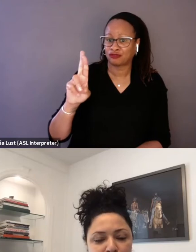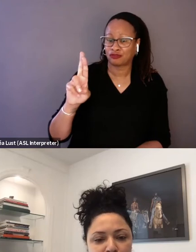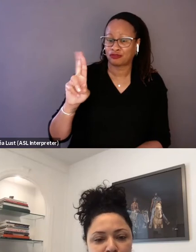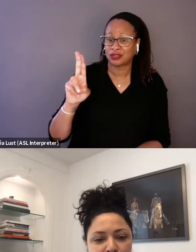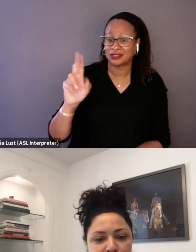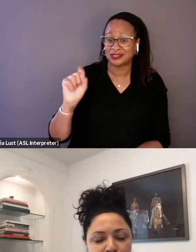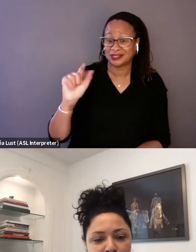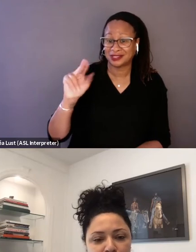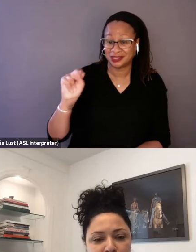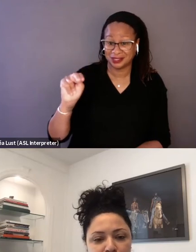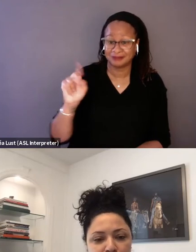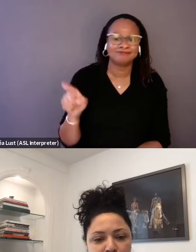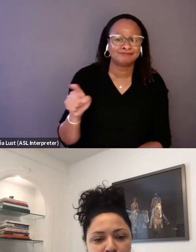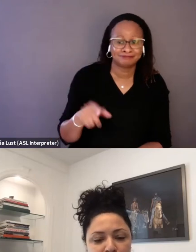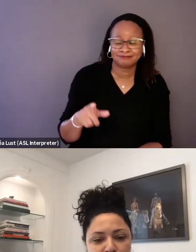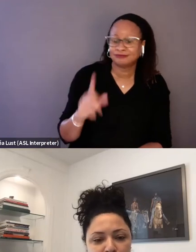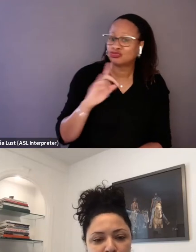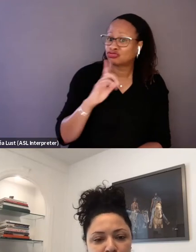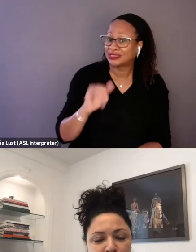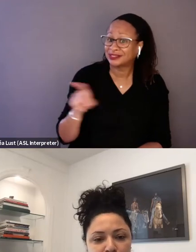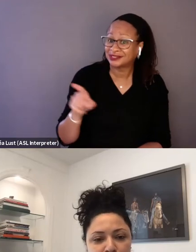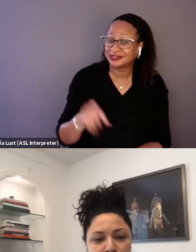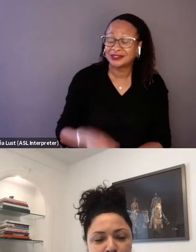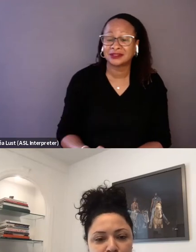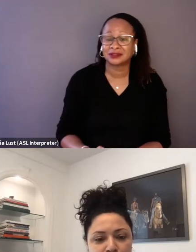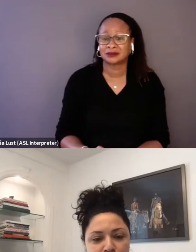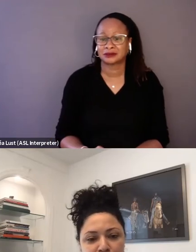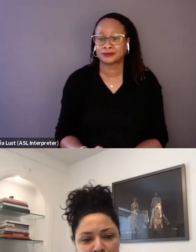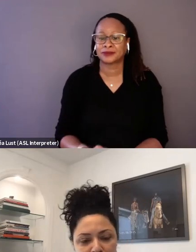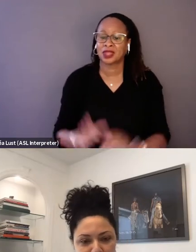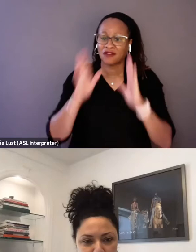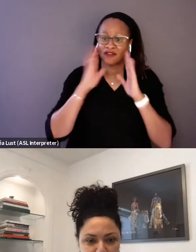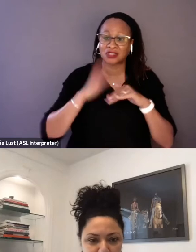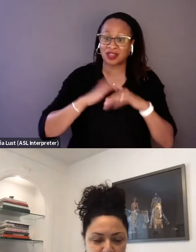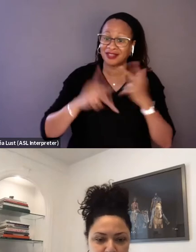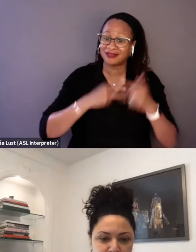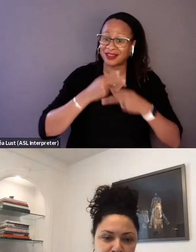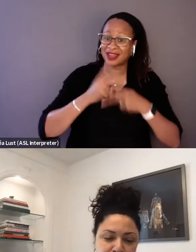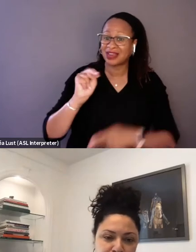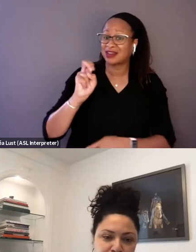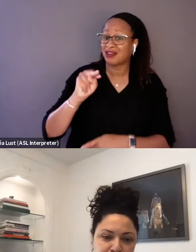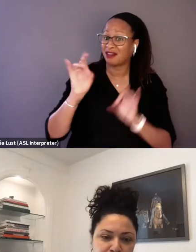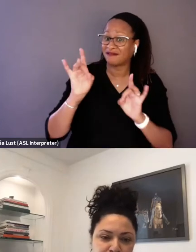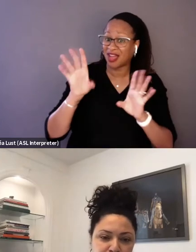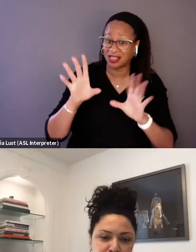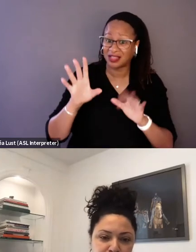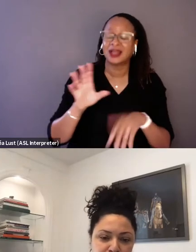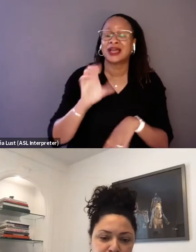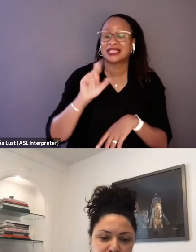he had really focused on that kind of non-violent civil disobedient